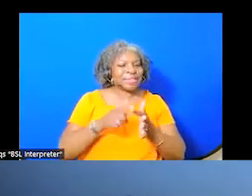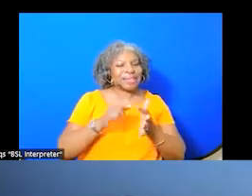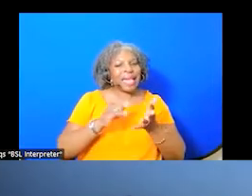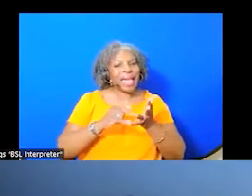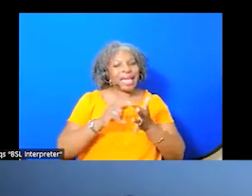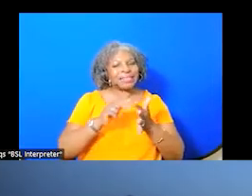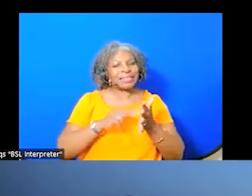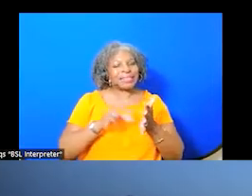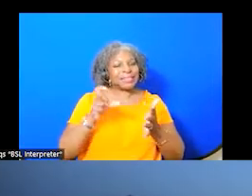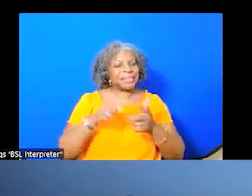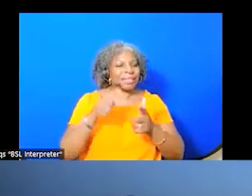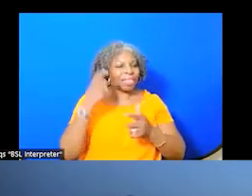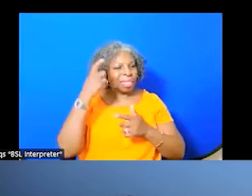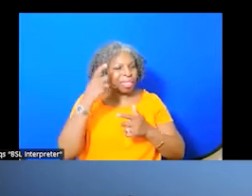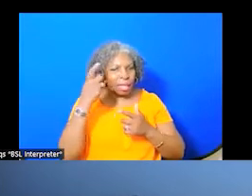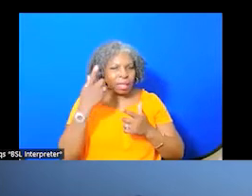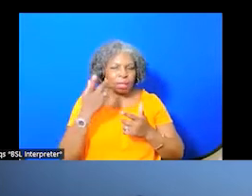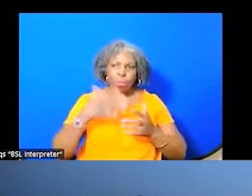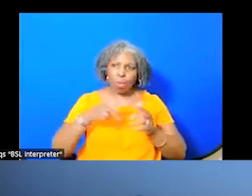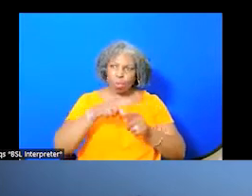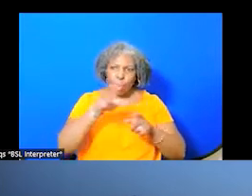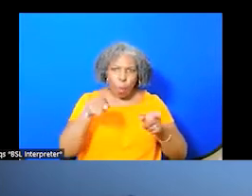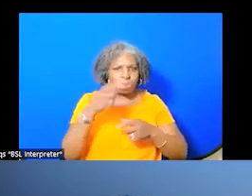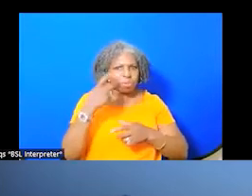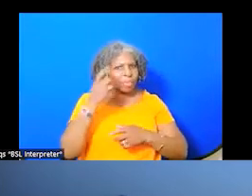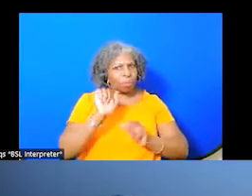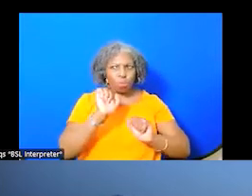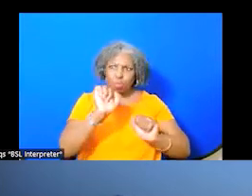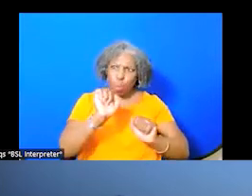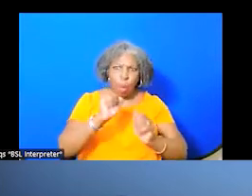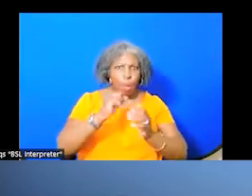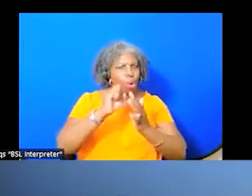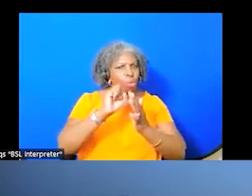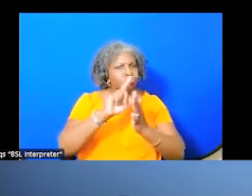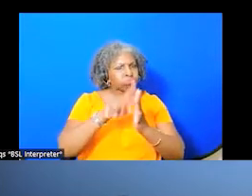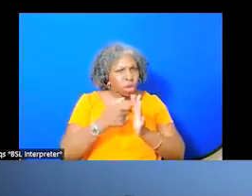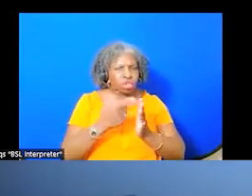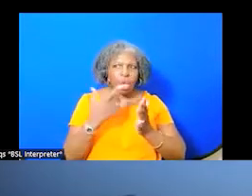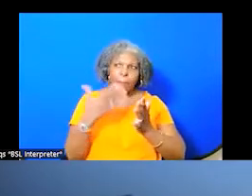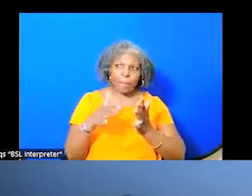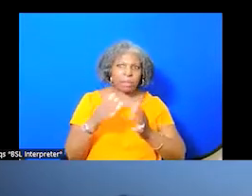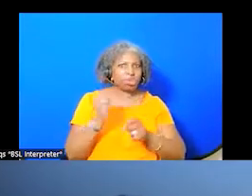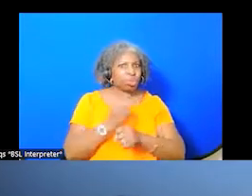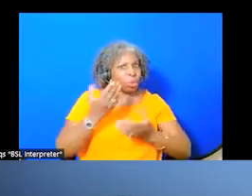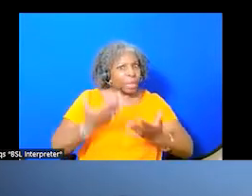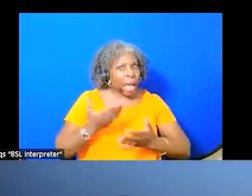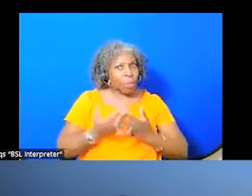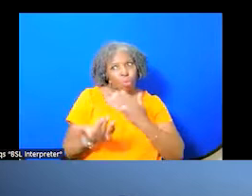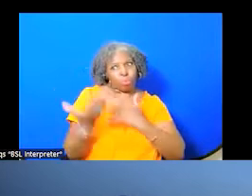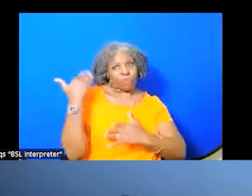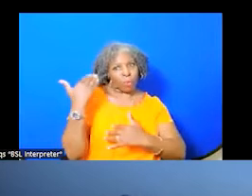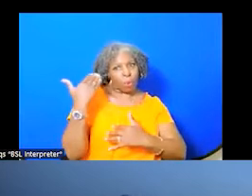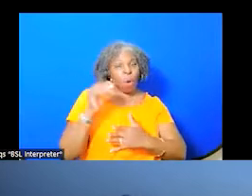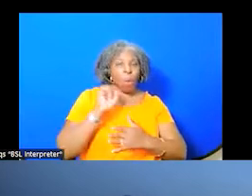to invite you all to think of a project that you're working on, or that you've worked on. And I'm going to ask you some questions around this kind of idea.